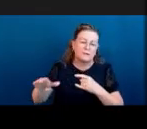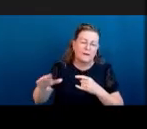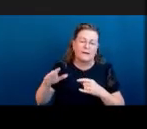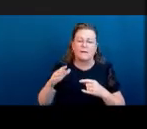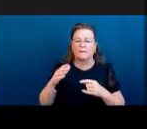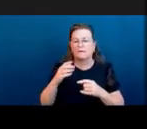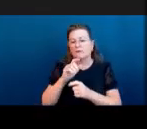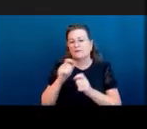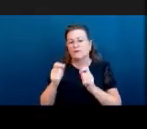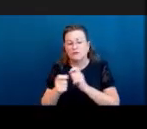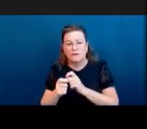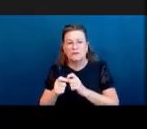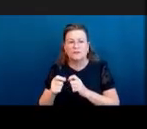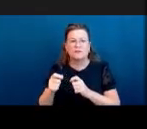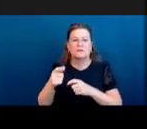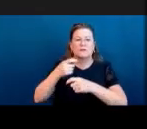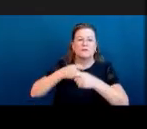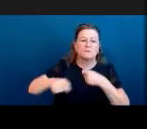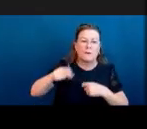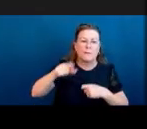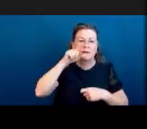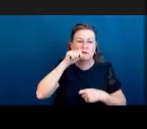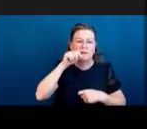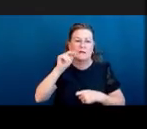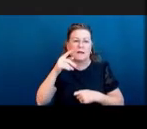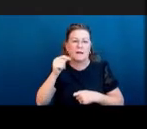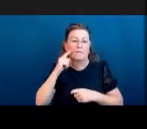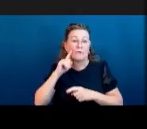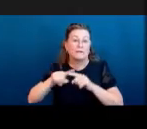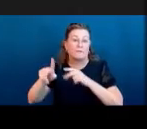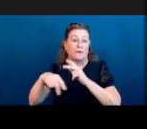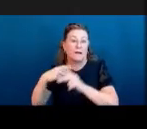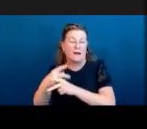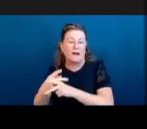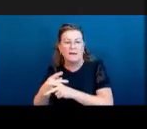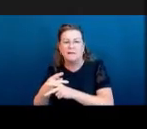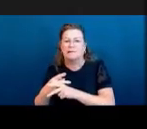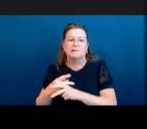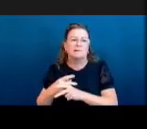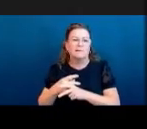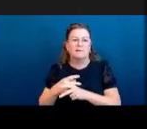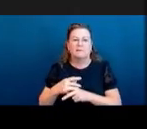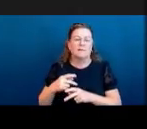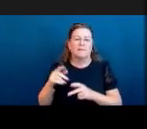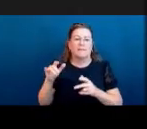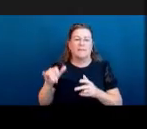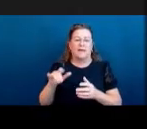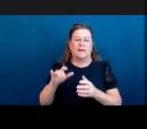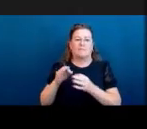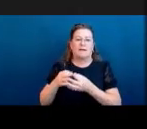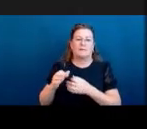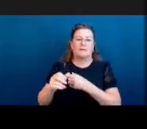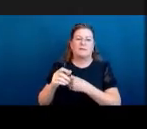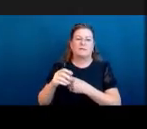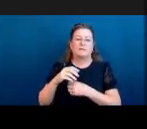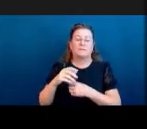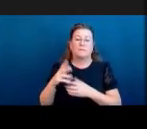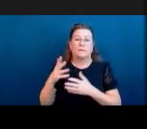swap their chicken nuggets for another chicken nugget, is putting that family at risk to lose more foods. And so if I am